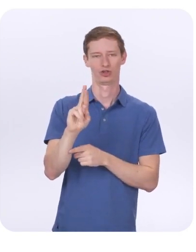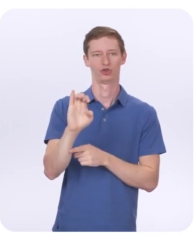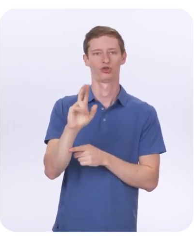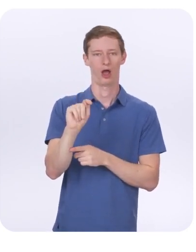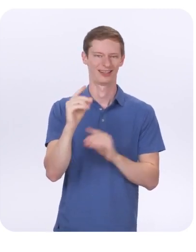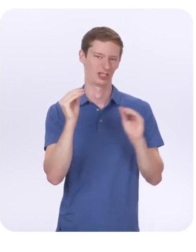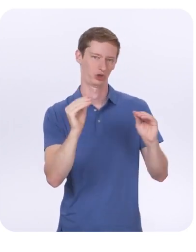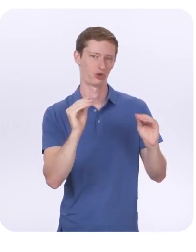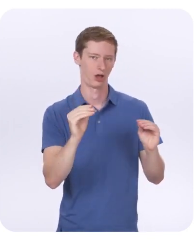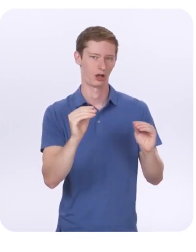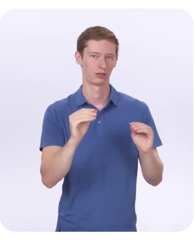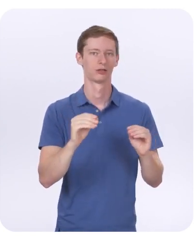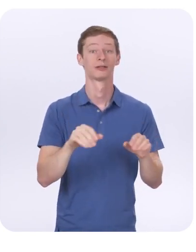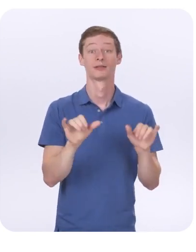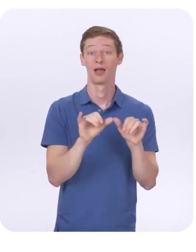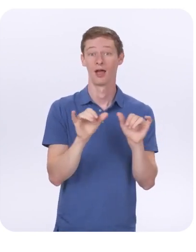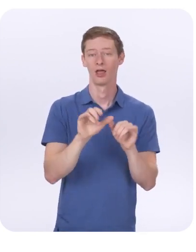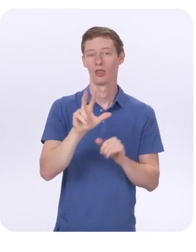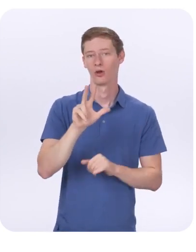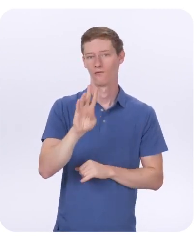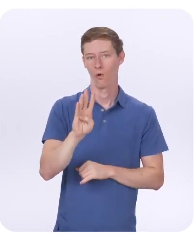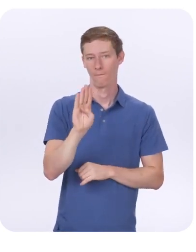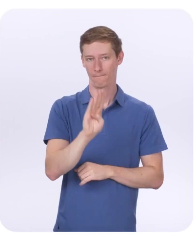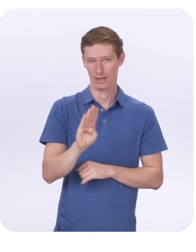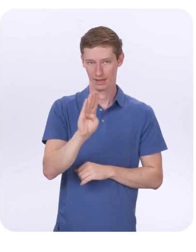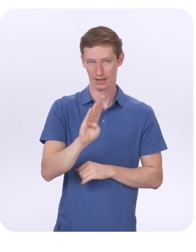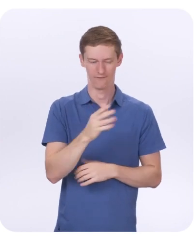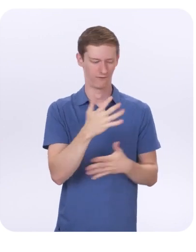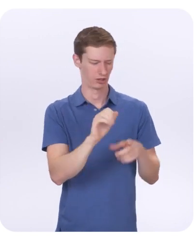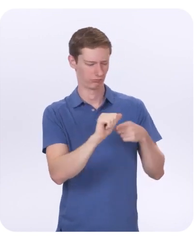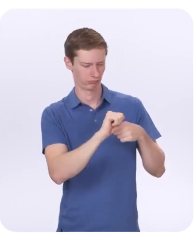We’ll ask the model to generate a simple version of the pong game in Python.